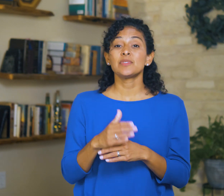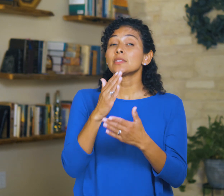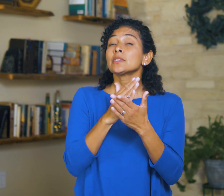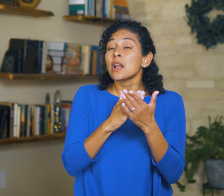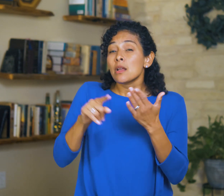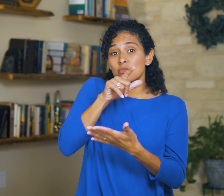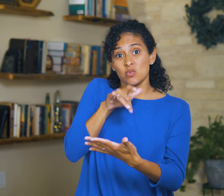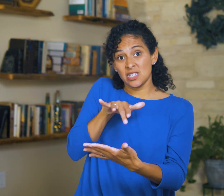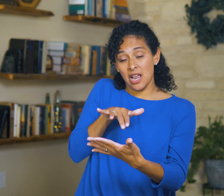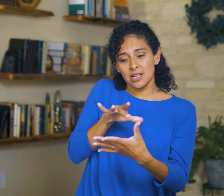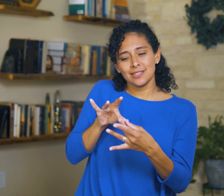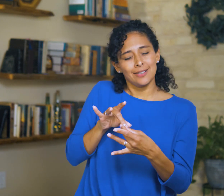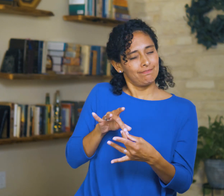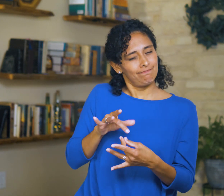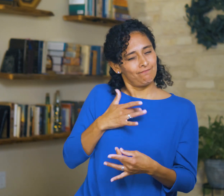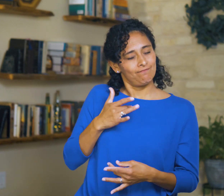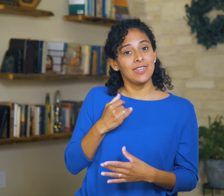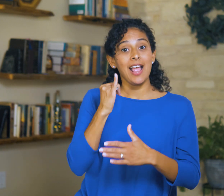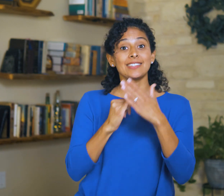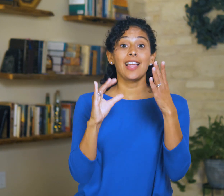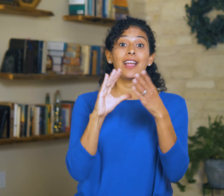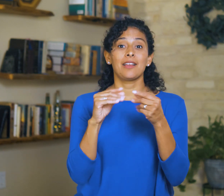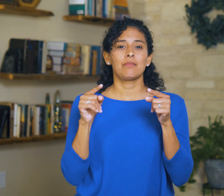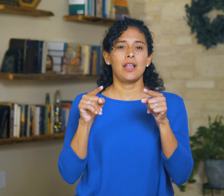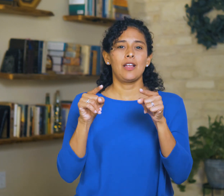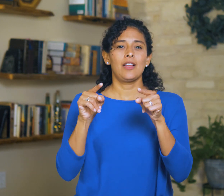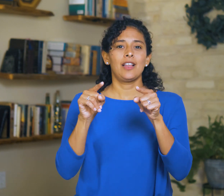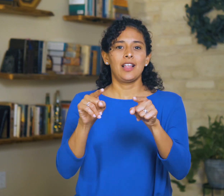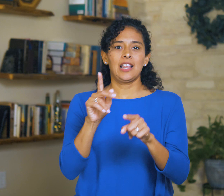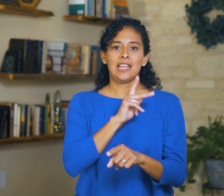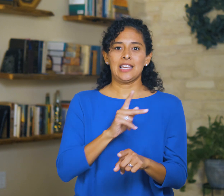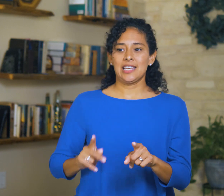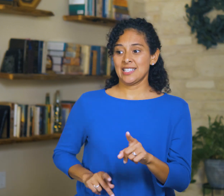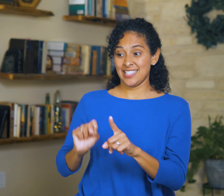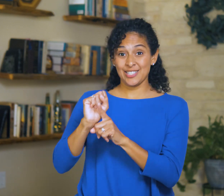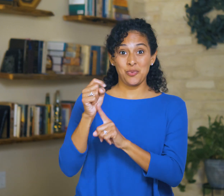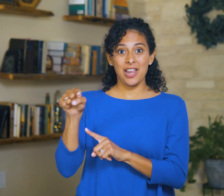Some scholars say Isaiah is also paralleling the king’s situation